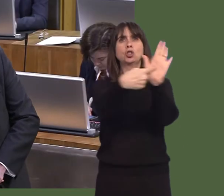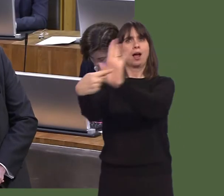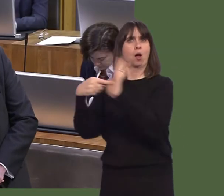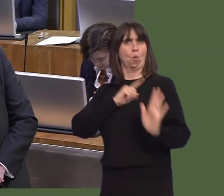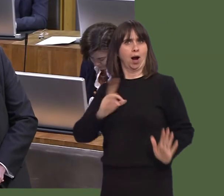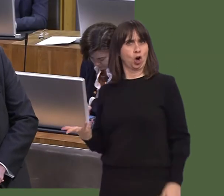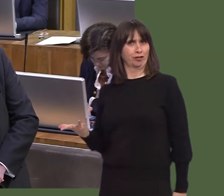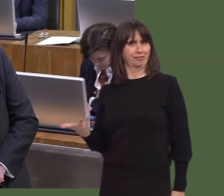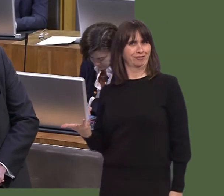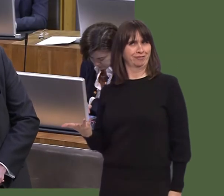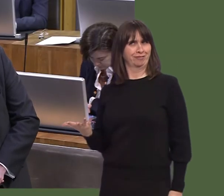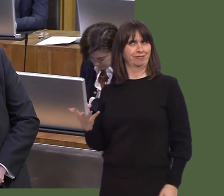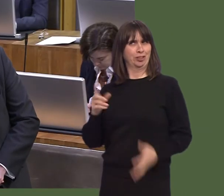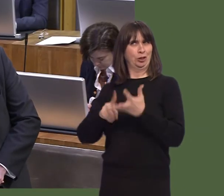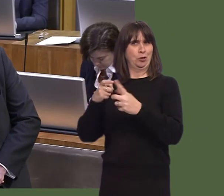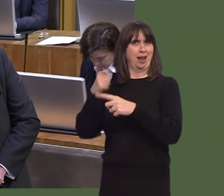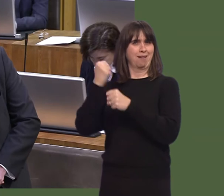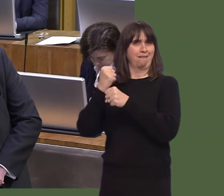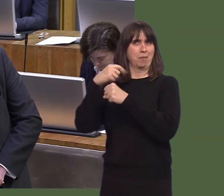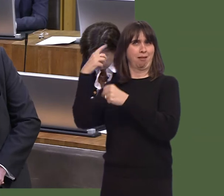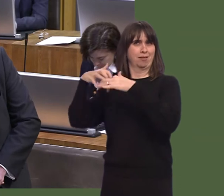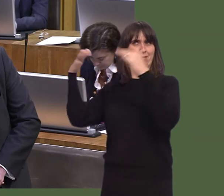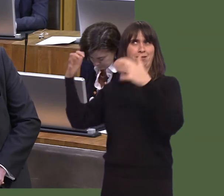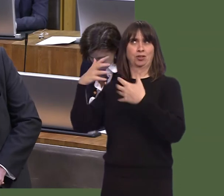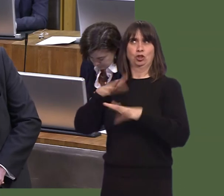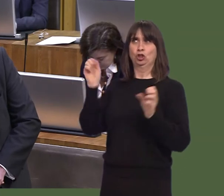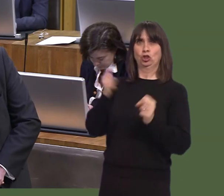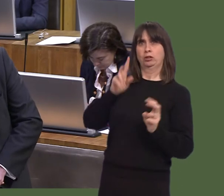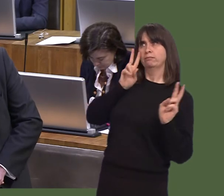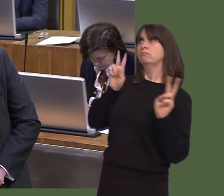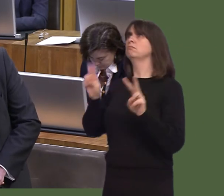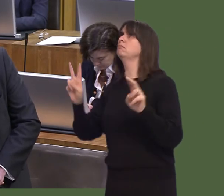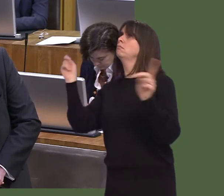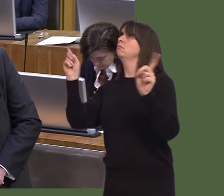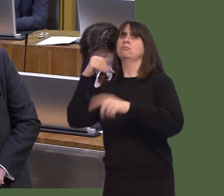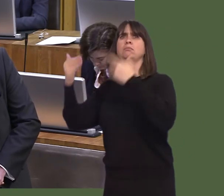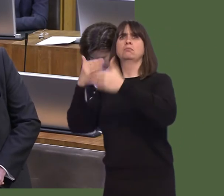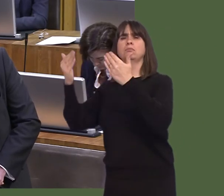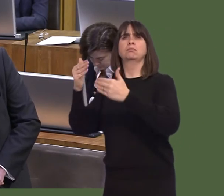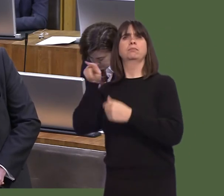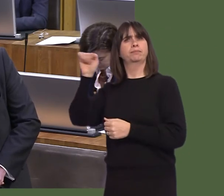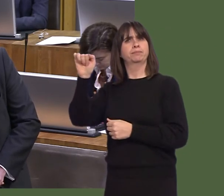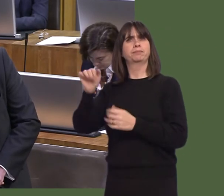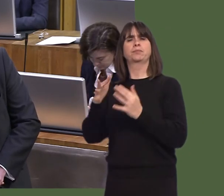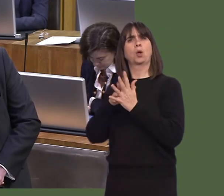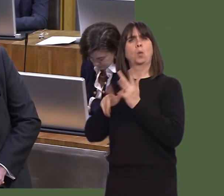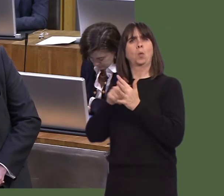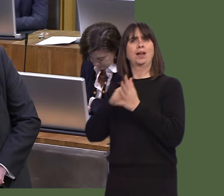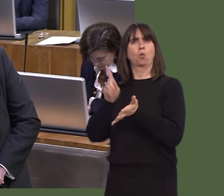or certainly hundreds of millions of pounds. Wales received nothing. There was no consequential. There was no extra money for Scotland and Wales.